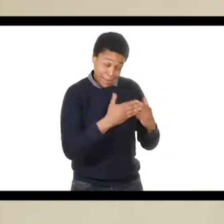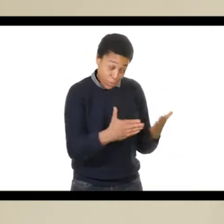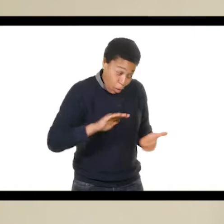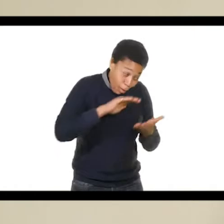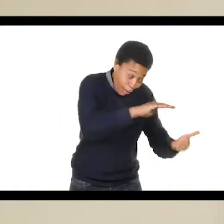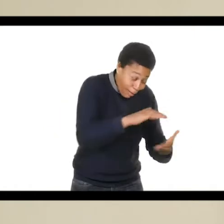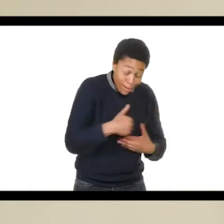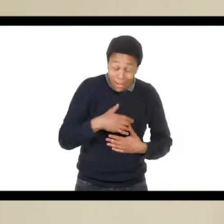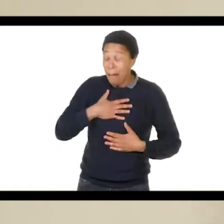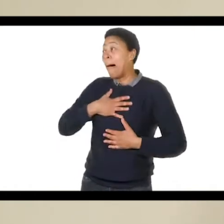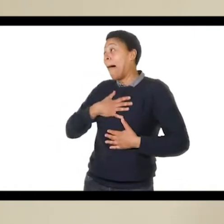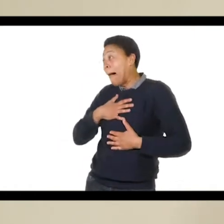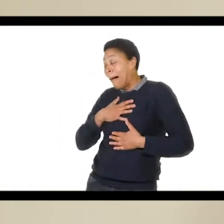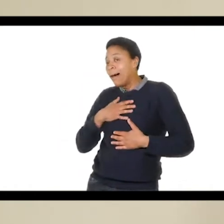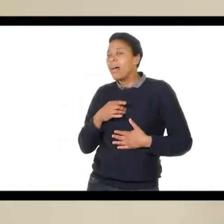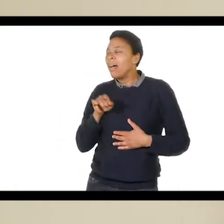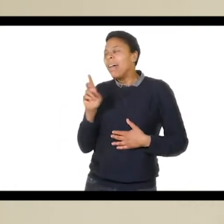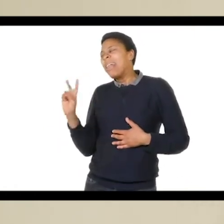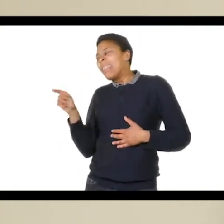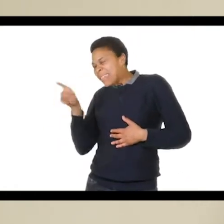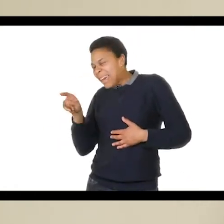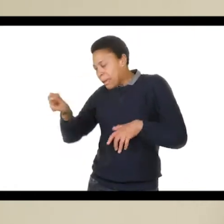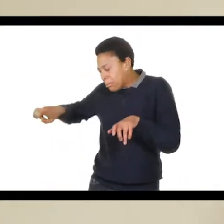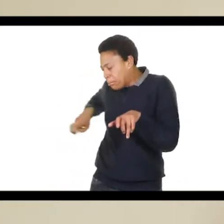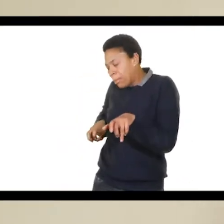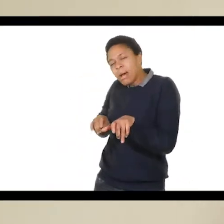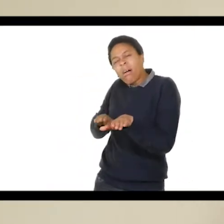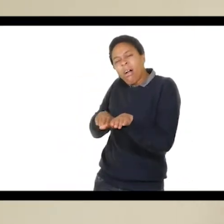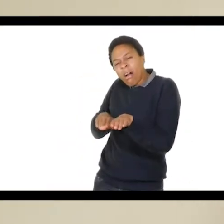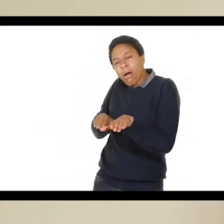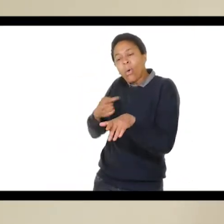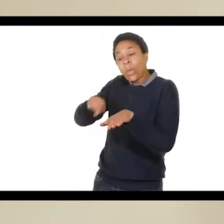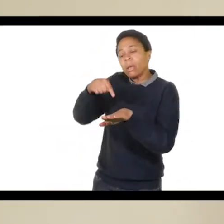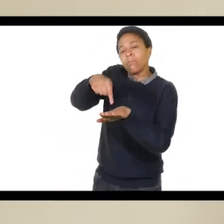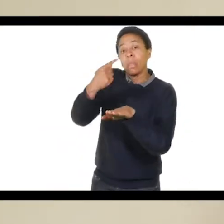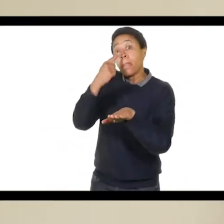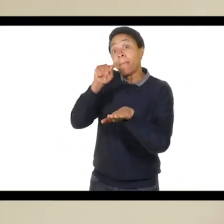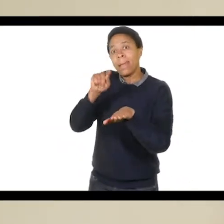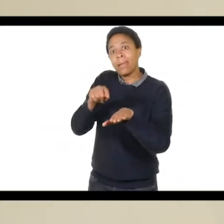So, we got in the Rolls-Royce. They followed by taxi / car, you know?